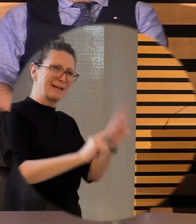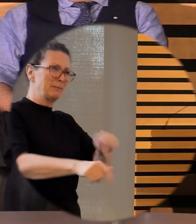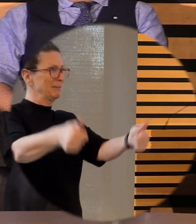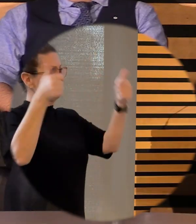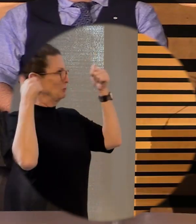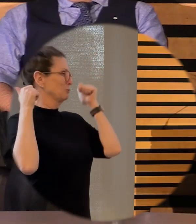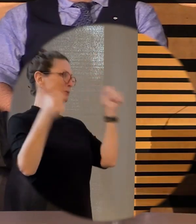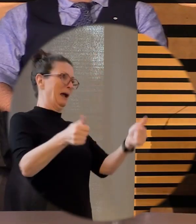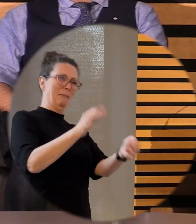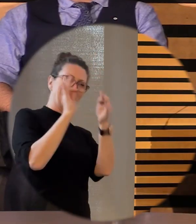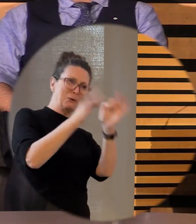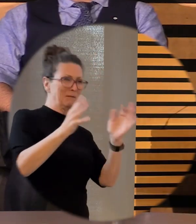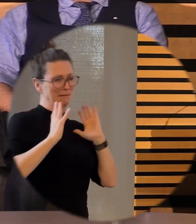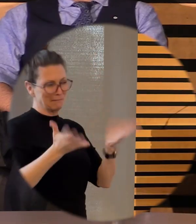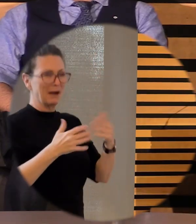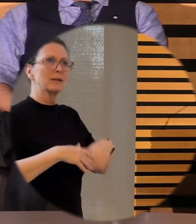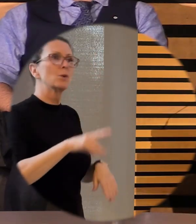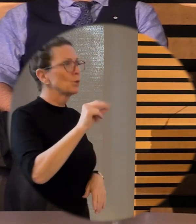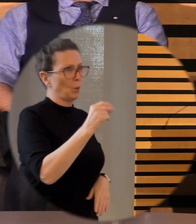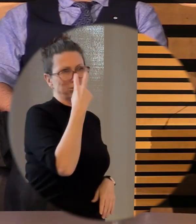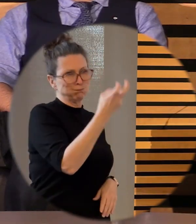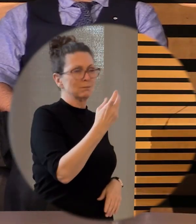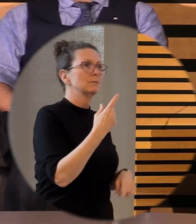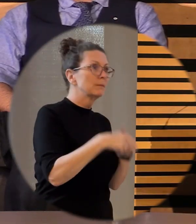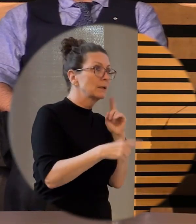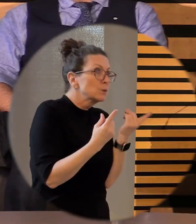disabilities and that's an indicator of how bad it is. But yet we still have to talk every year